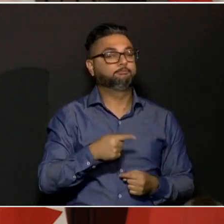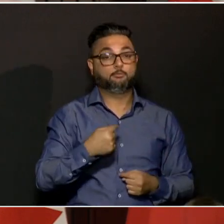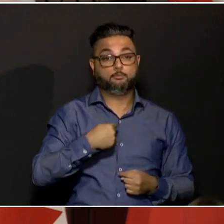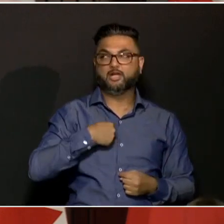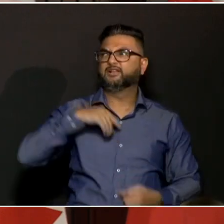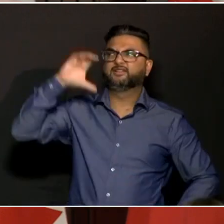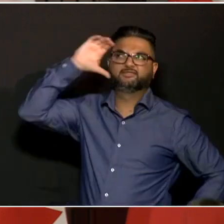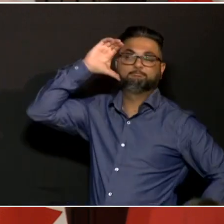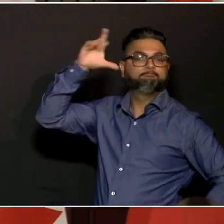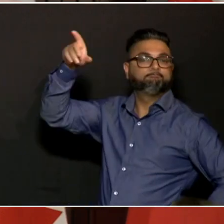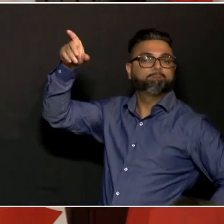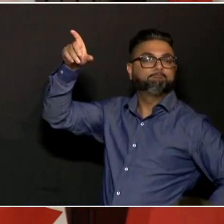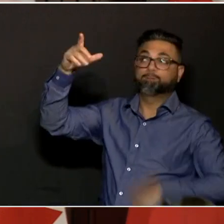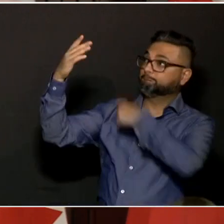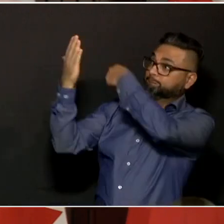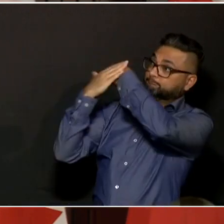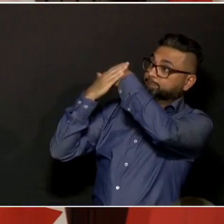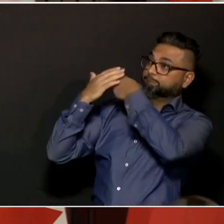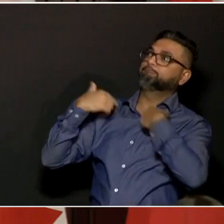came off of those establishments